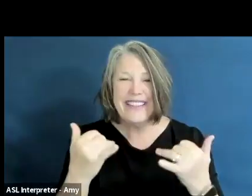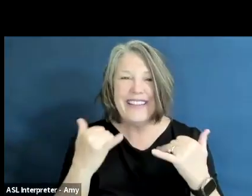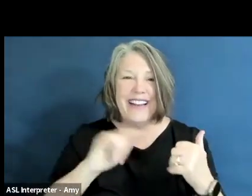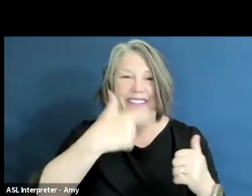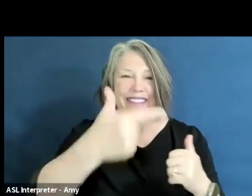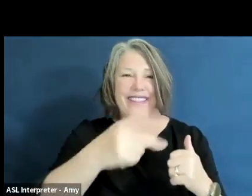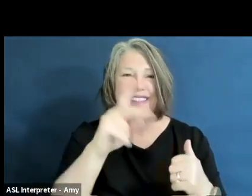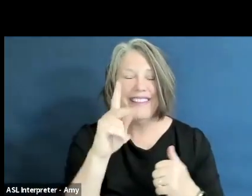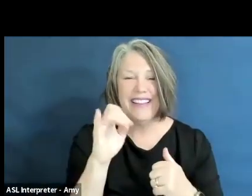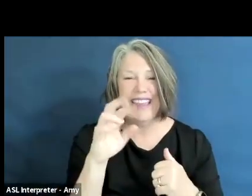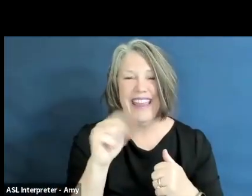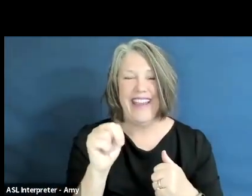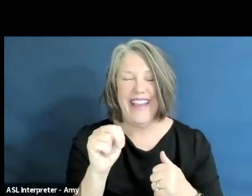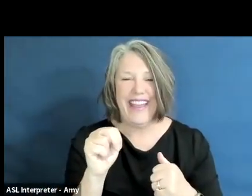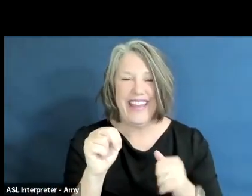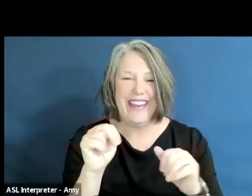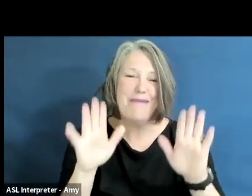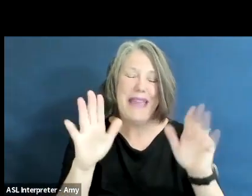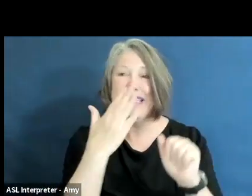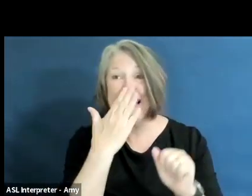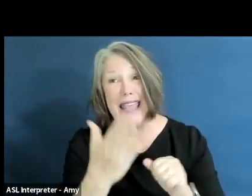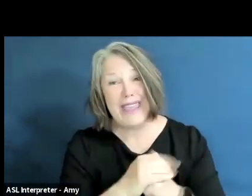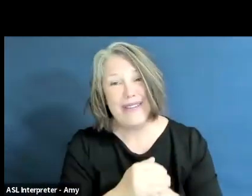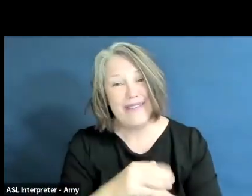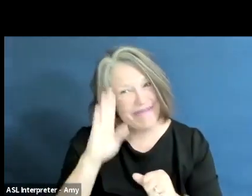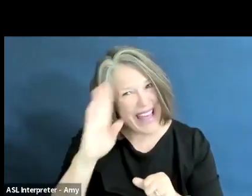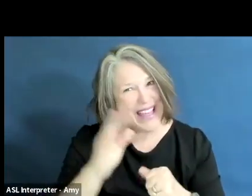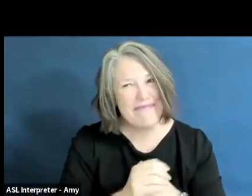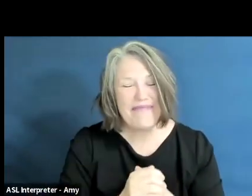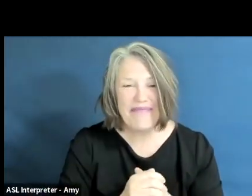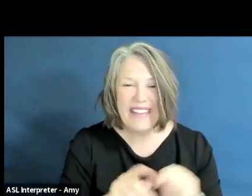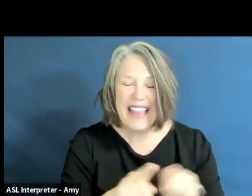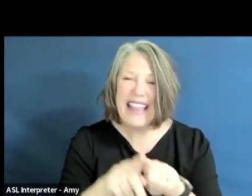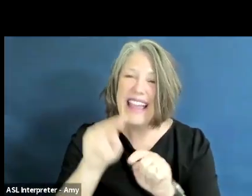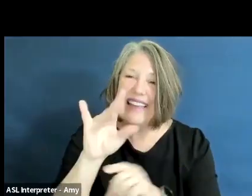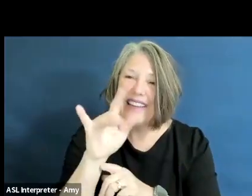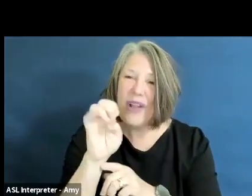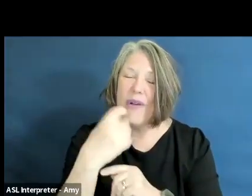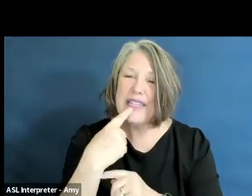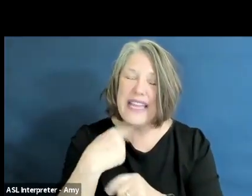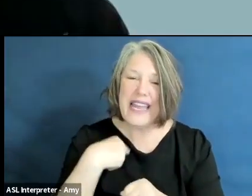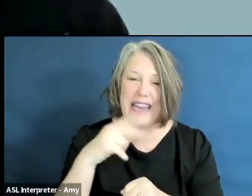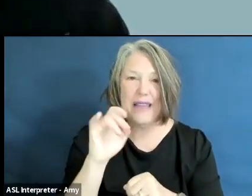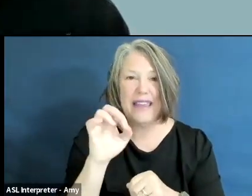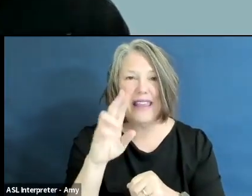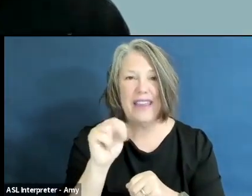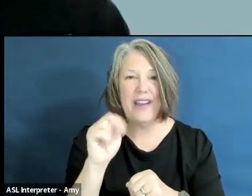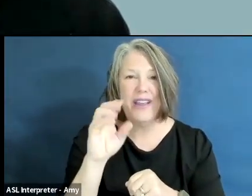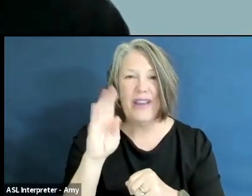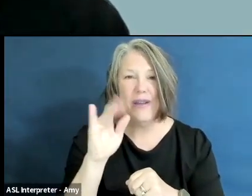Amazing. Thanks, Nicole. Hi. As Nicole said, I'm Kieran O'Brien Kern, I'm a writer,